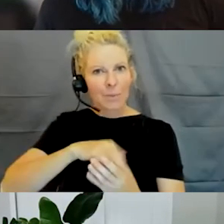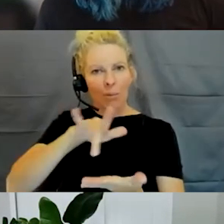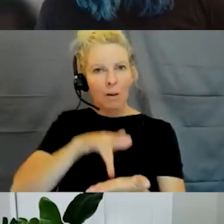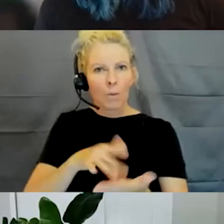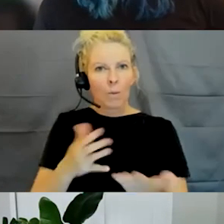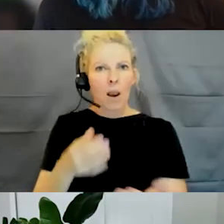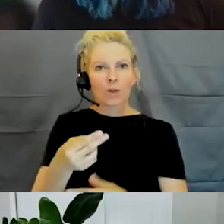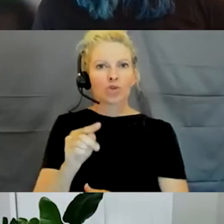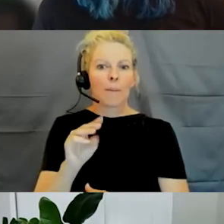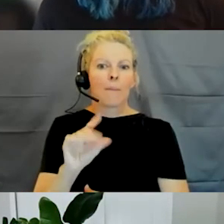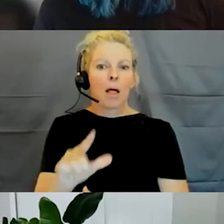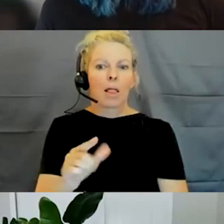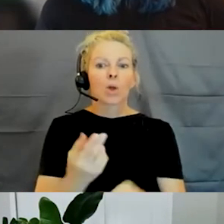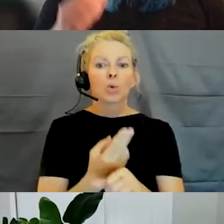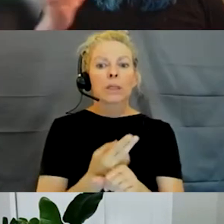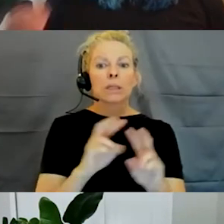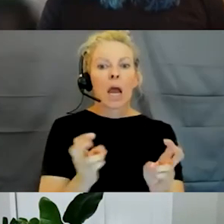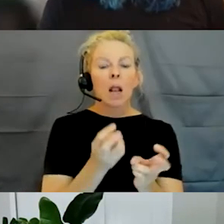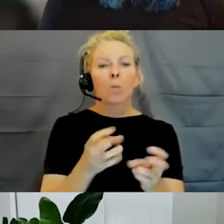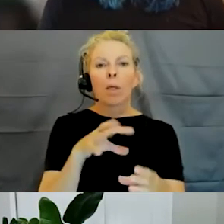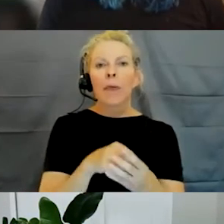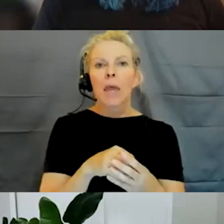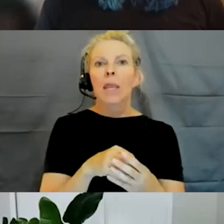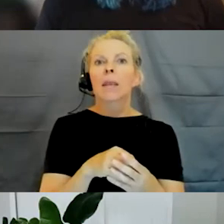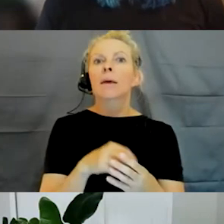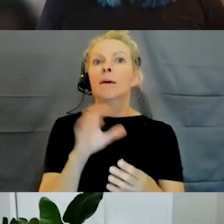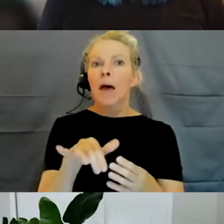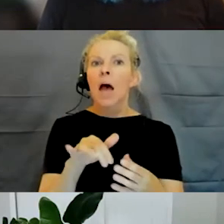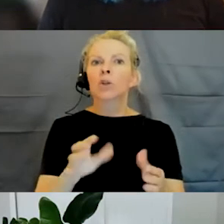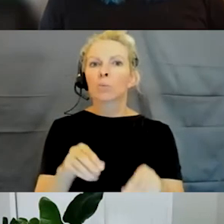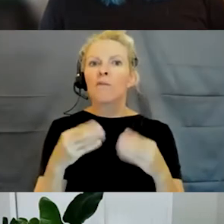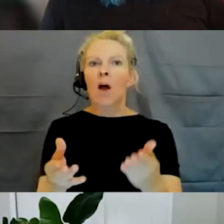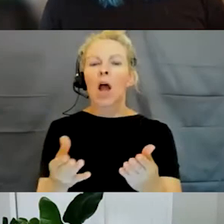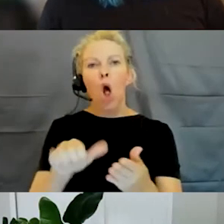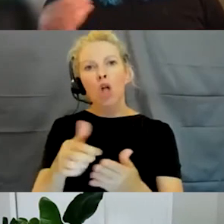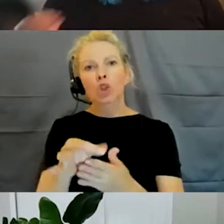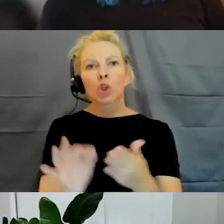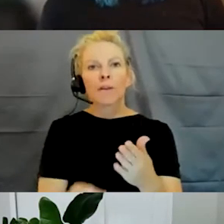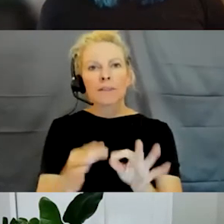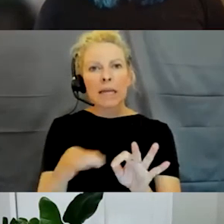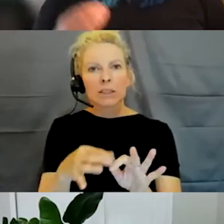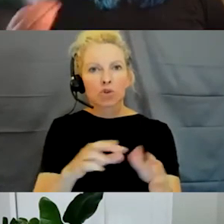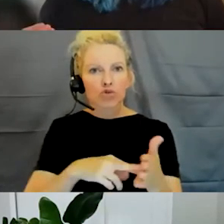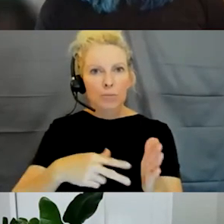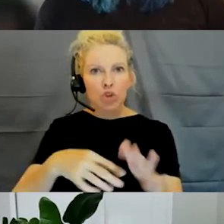the title inside of the SVG to give alternative text description, you could also change it to a